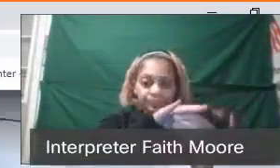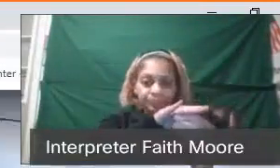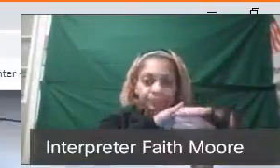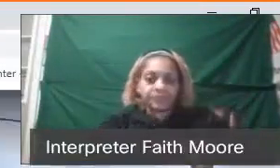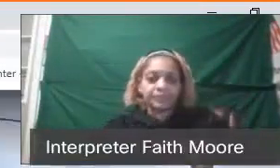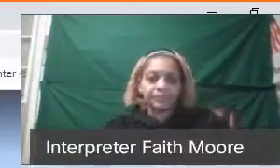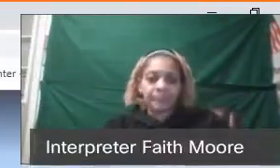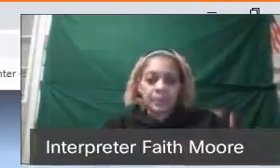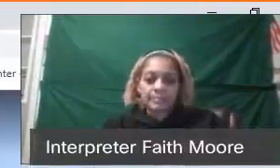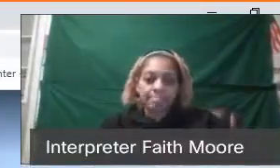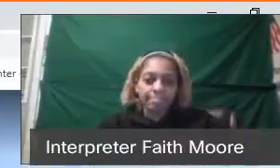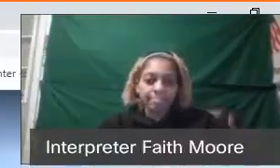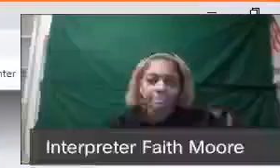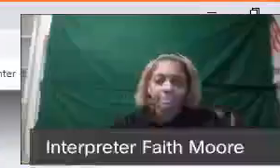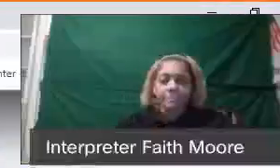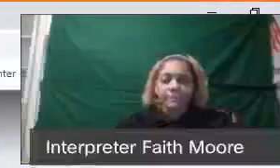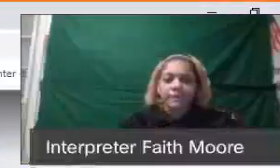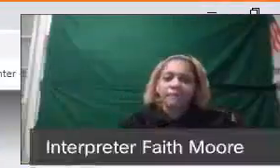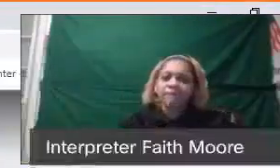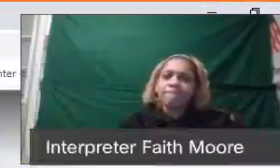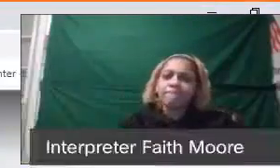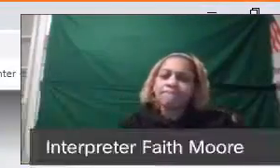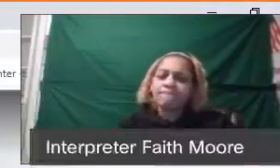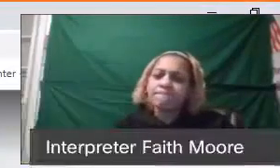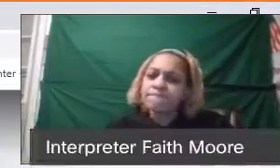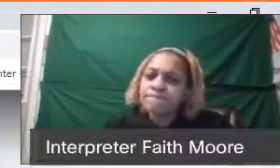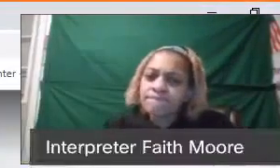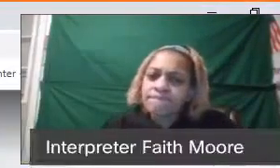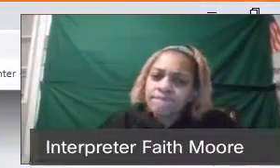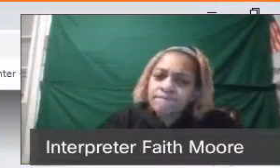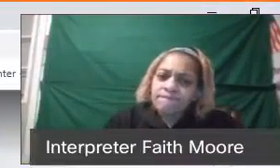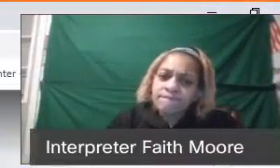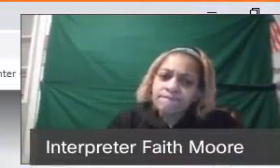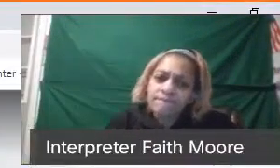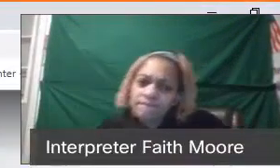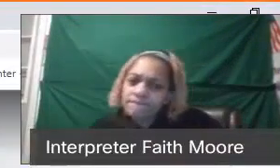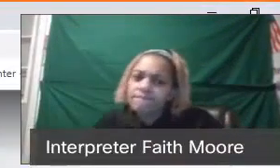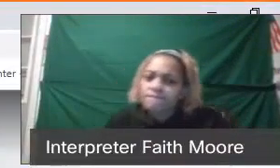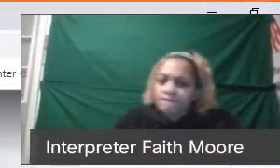I don't know what's the protocol in the speed limit? Could I mean, if we went from 30 to 25 or.